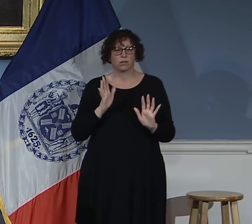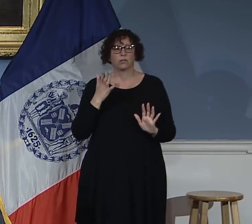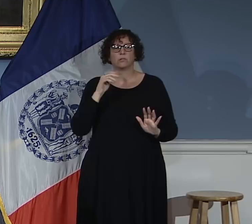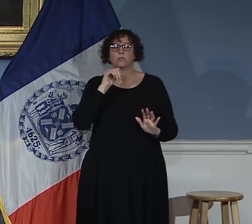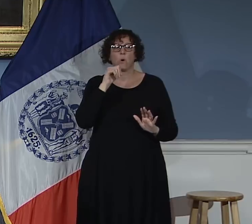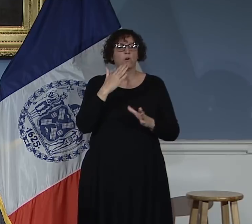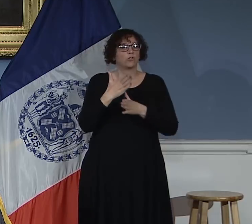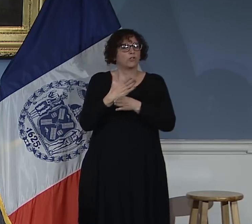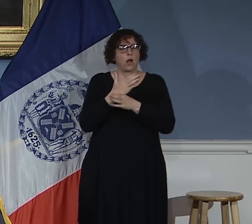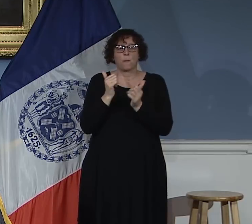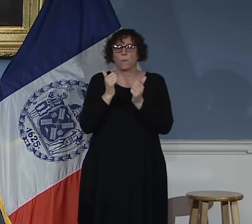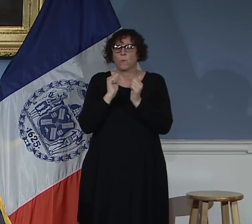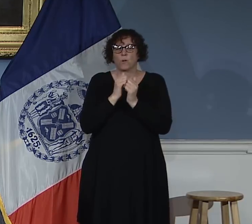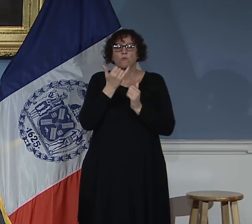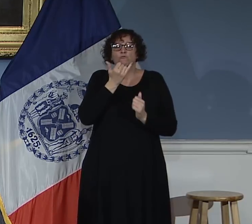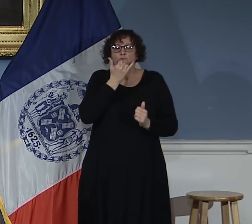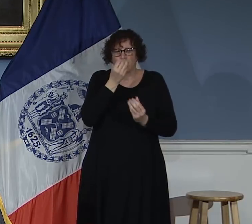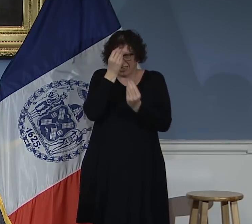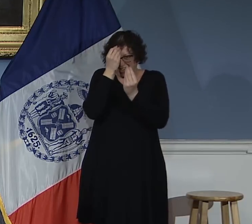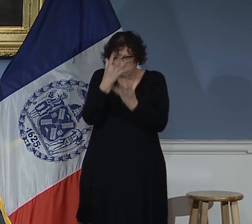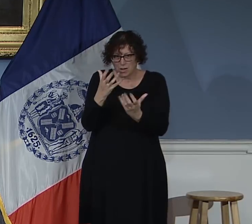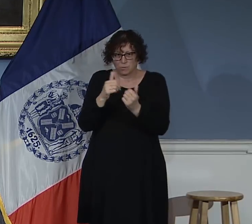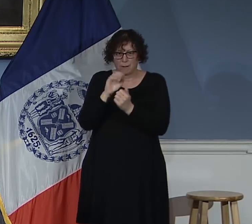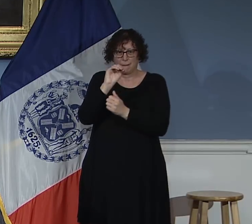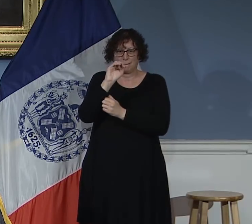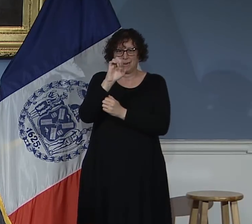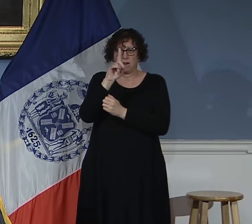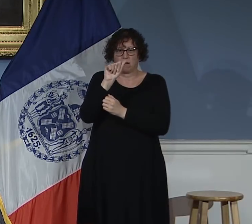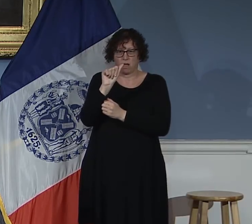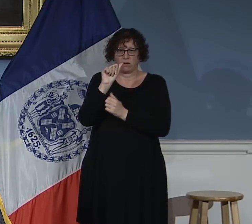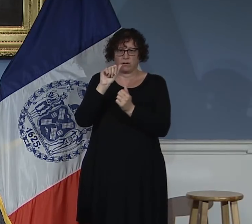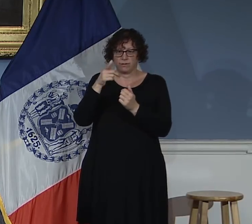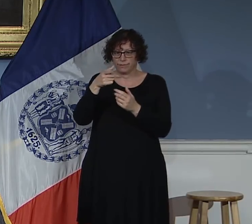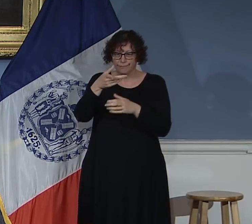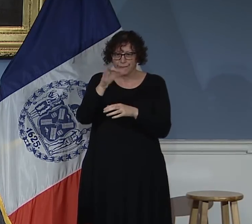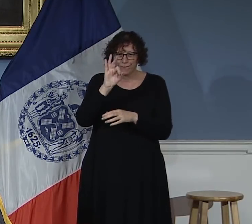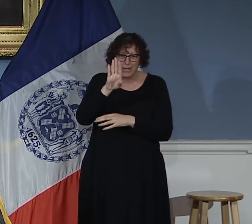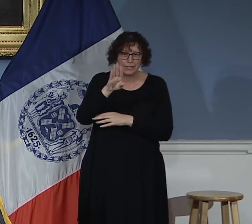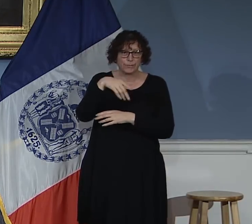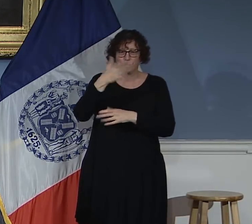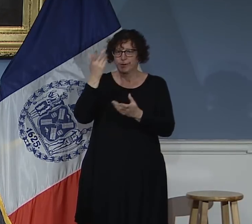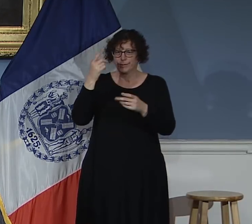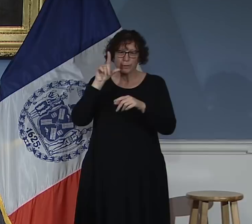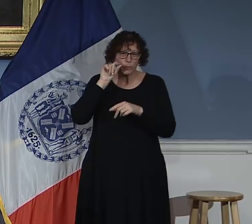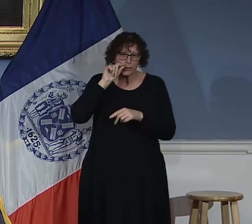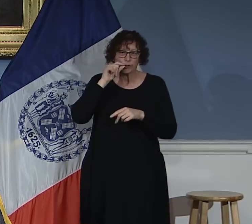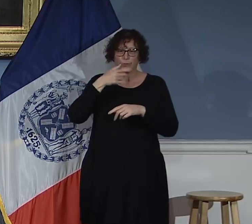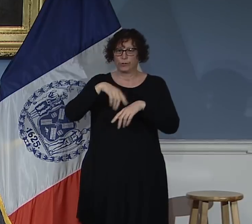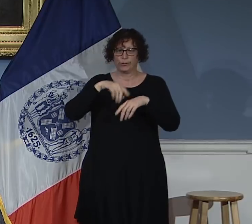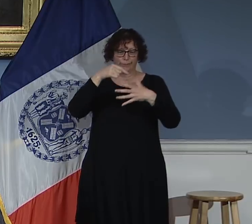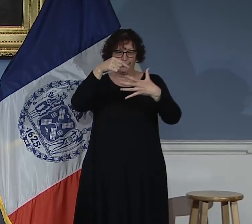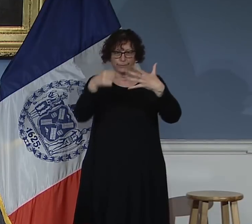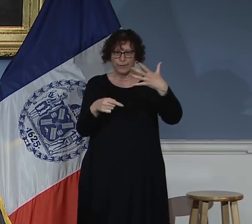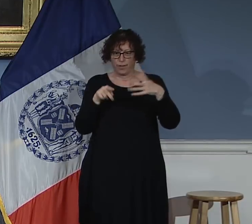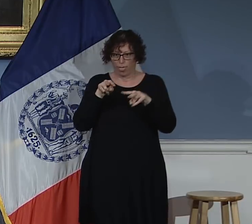VERY, VERY CAREFUL NOT TO ROPVI DE SMIIORNFMATION BY ACCIDENT. I SAID VERY